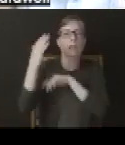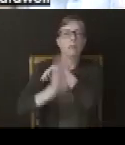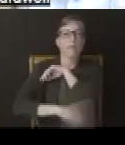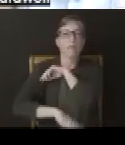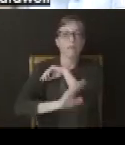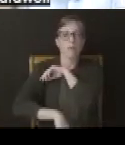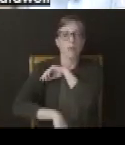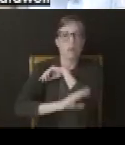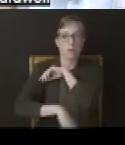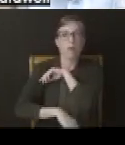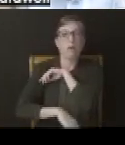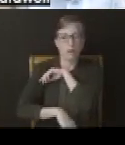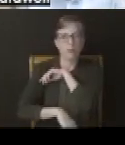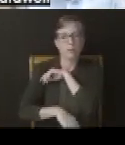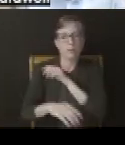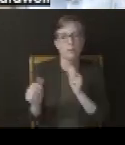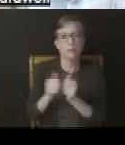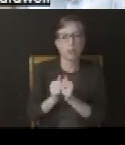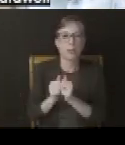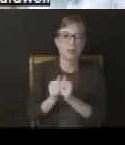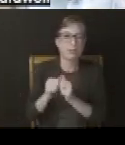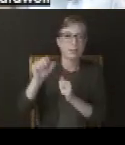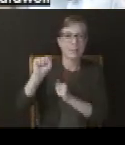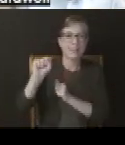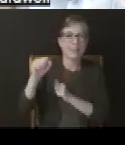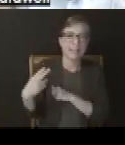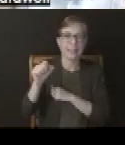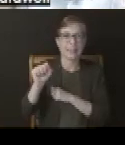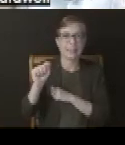Stakeholders included people with disabilities from